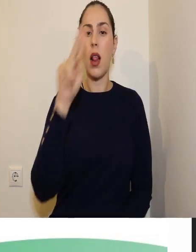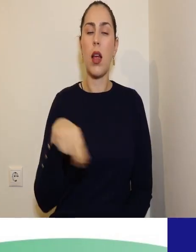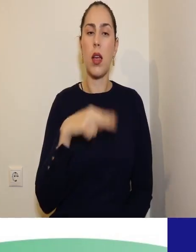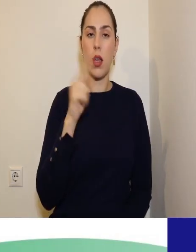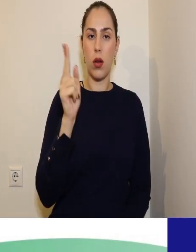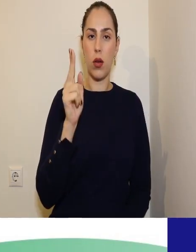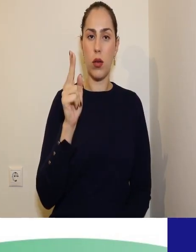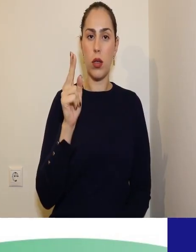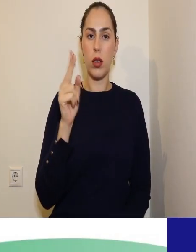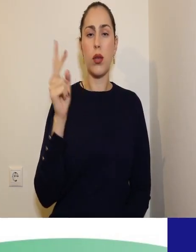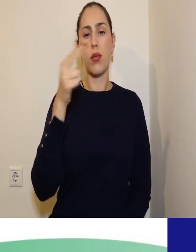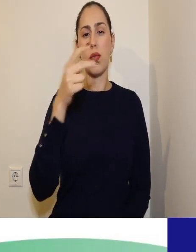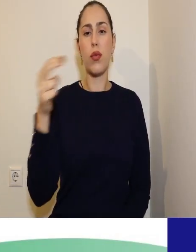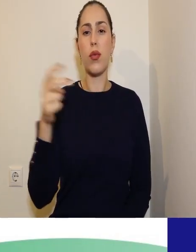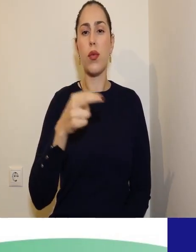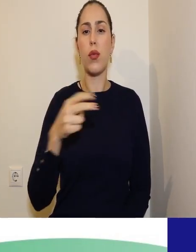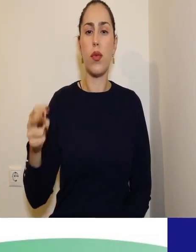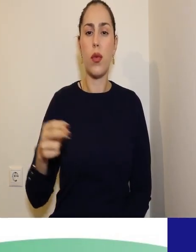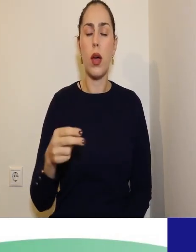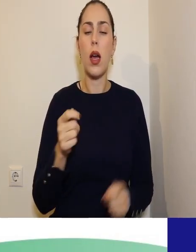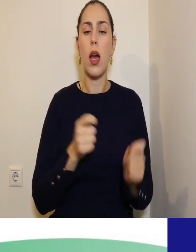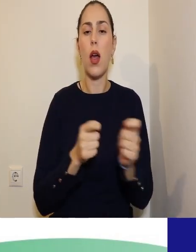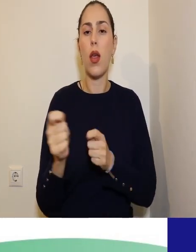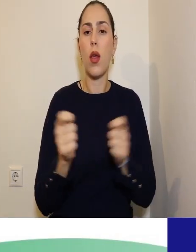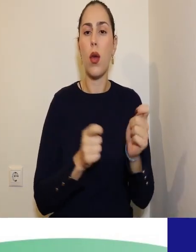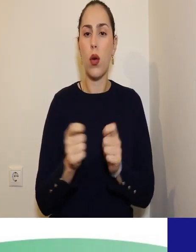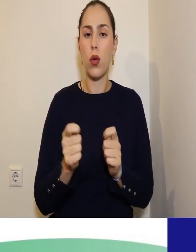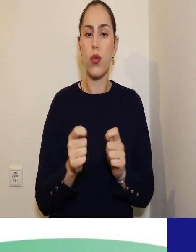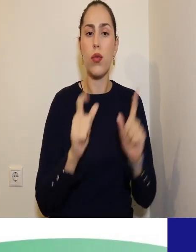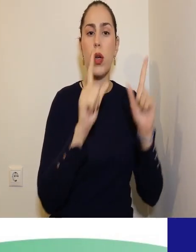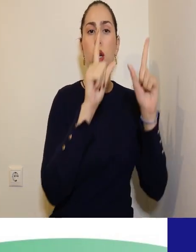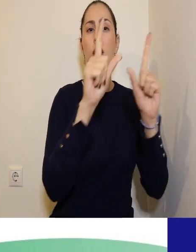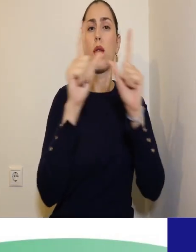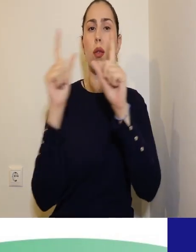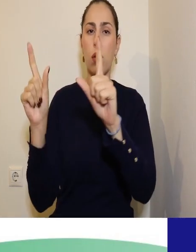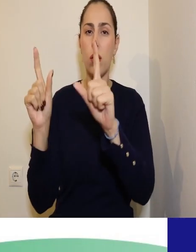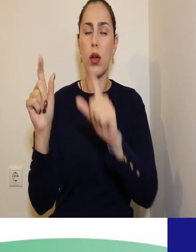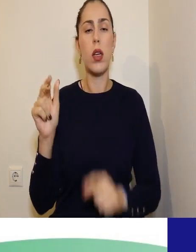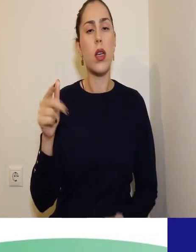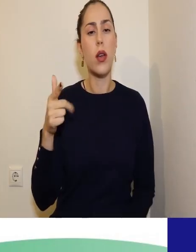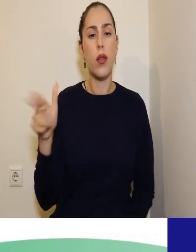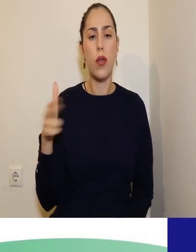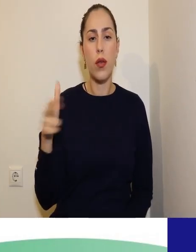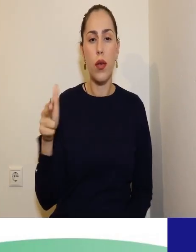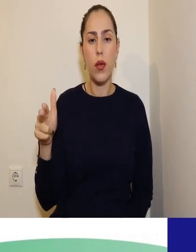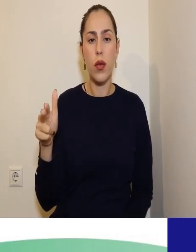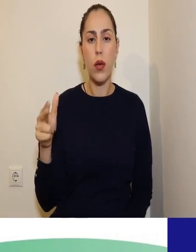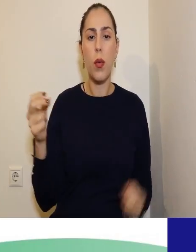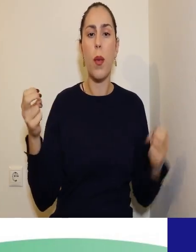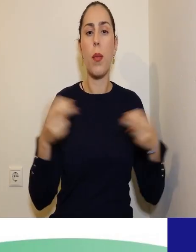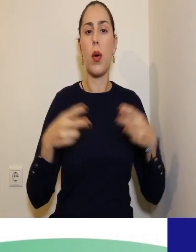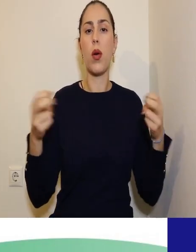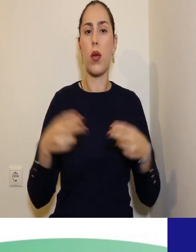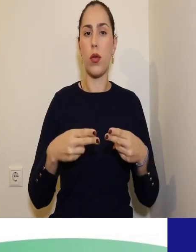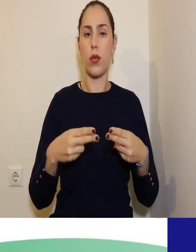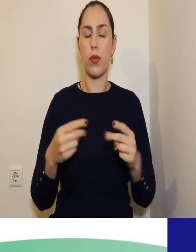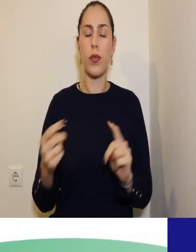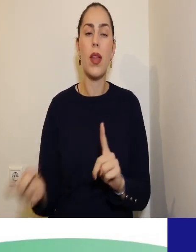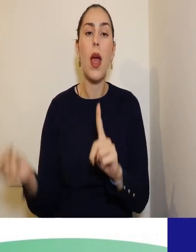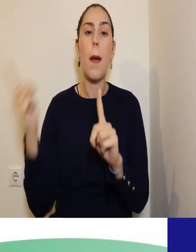At AENAOS we ensure that our green practices are accessible to everyone, including people with hearing impairments.